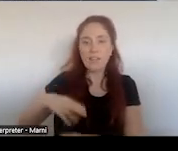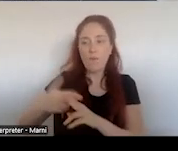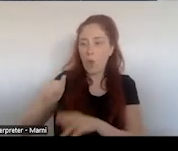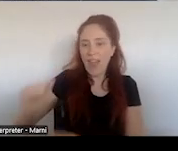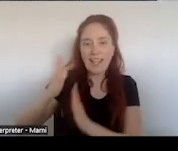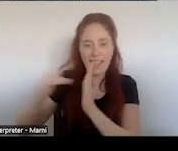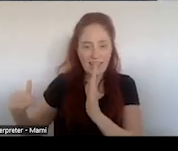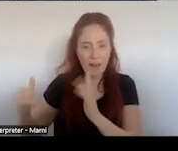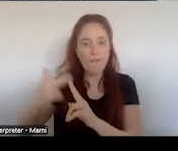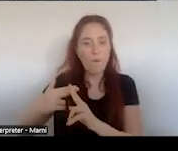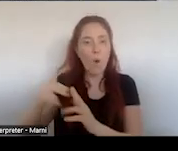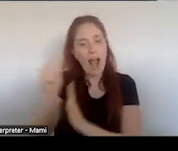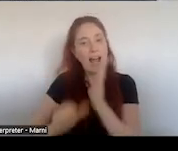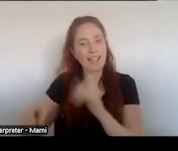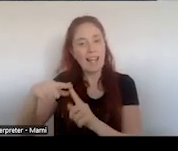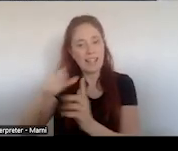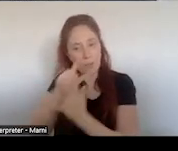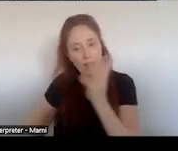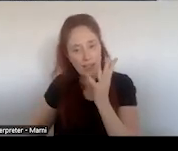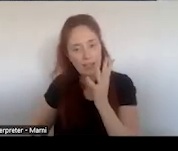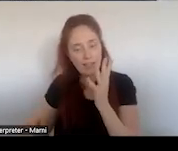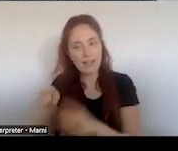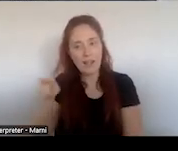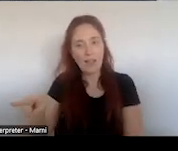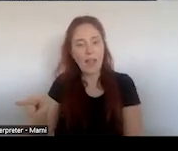And the findings of that were a really significant piece of work and they